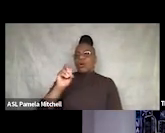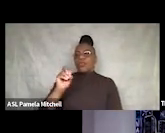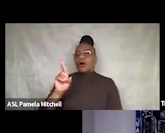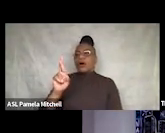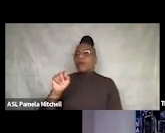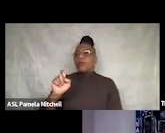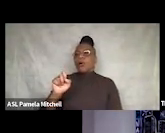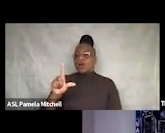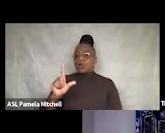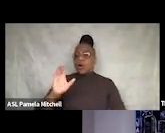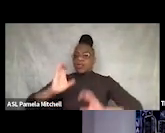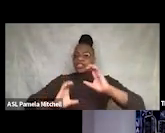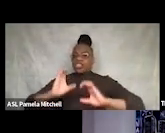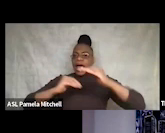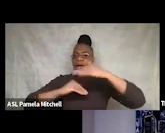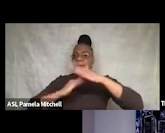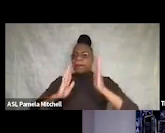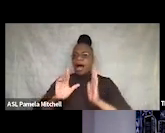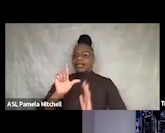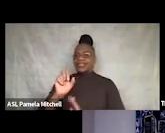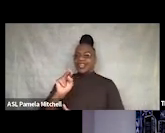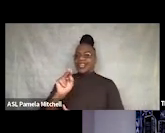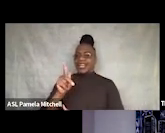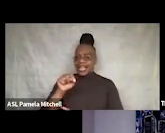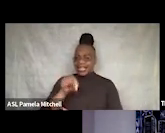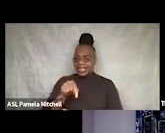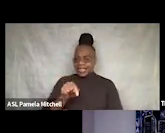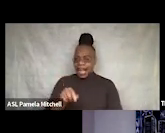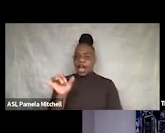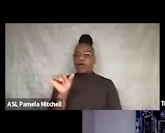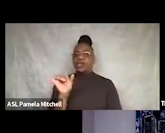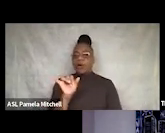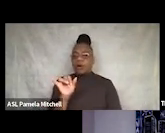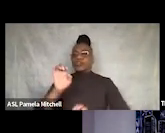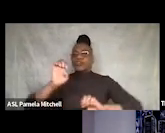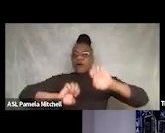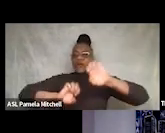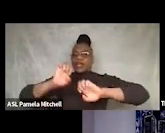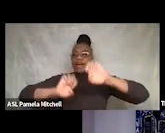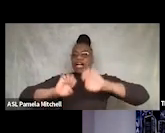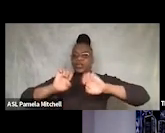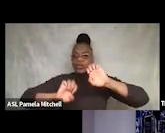and we also dropped the link for the evaluation and certificate of participation,